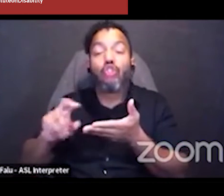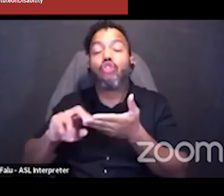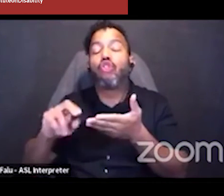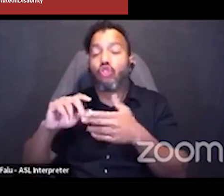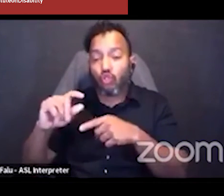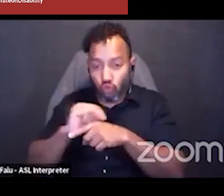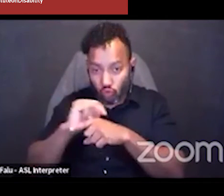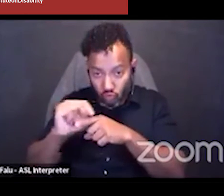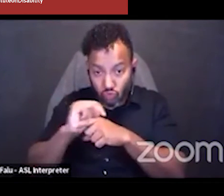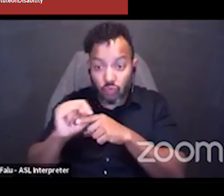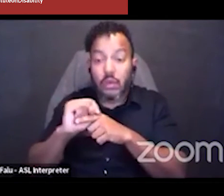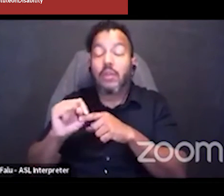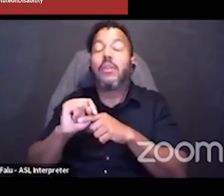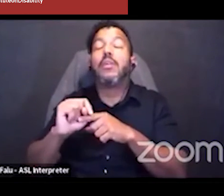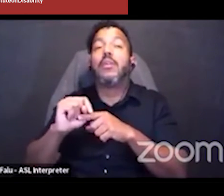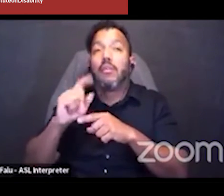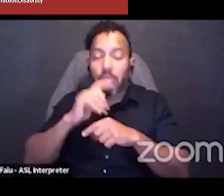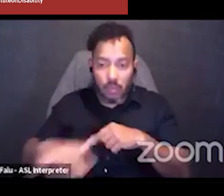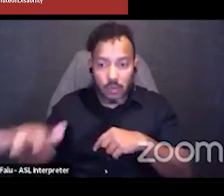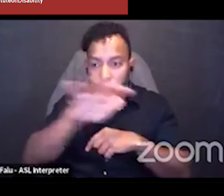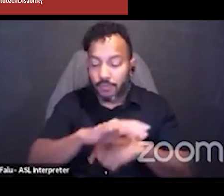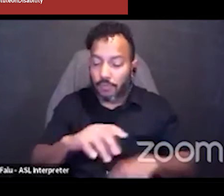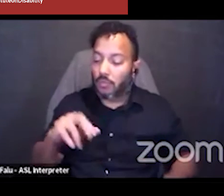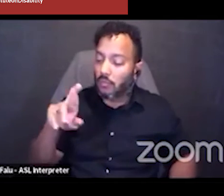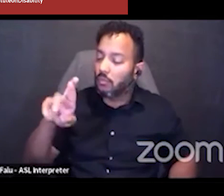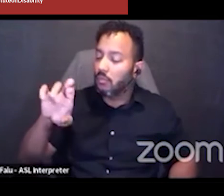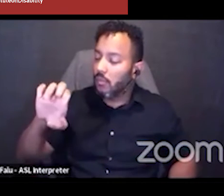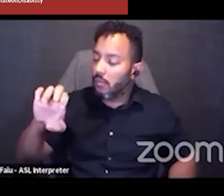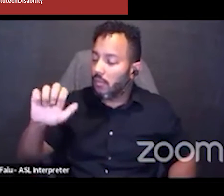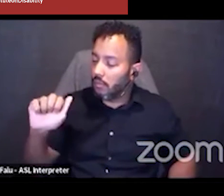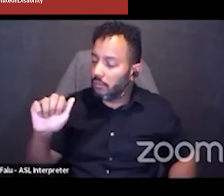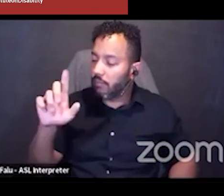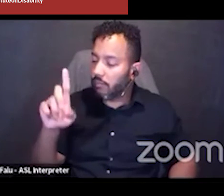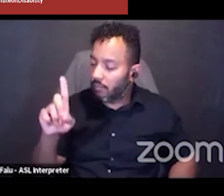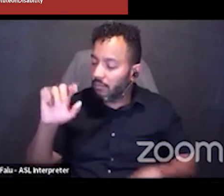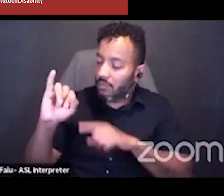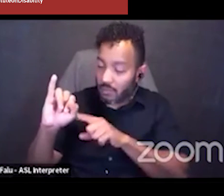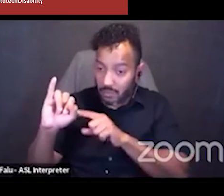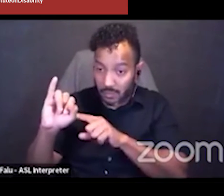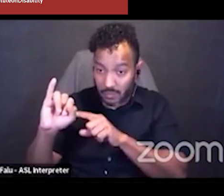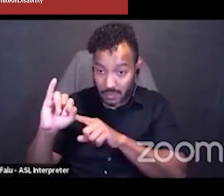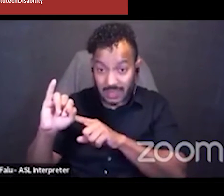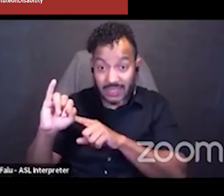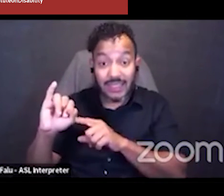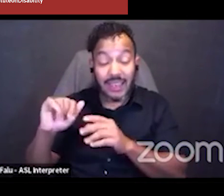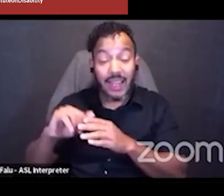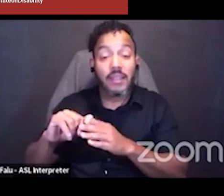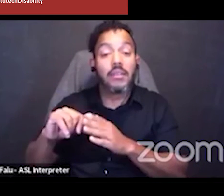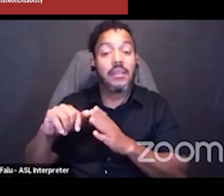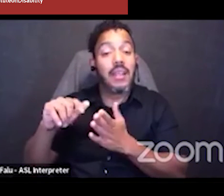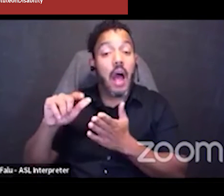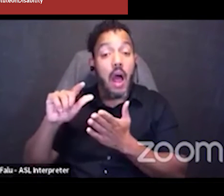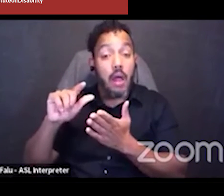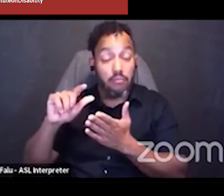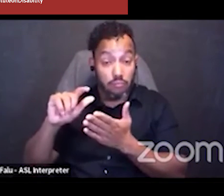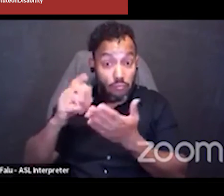REAADI is not legislation to make new law.